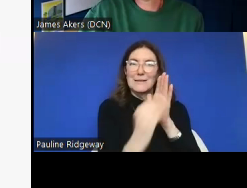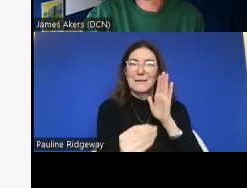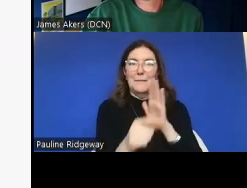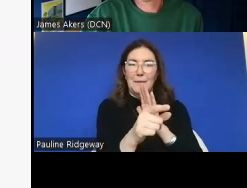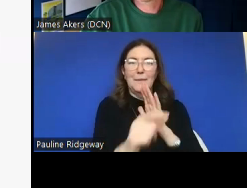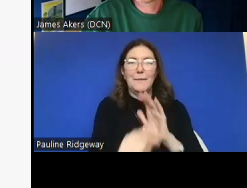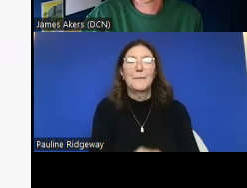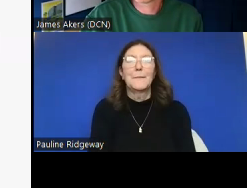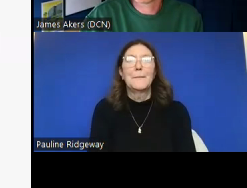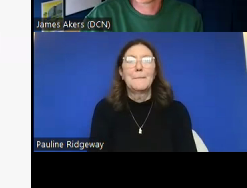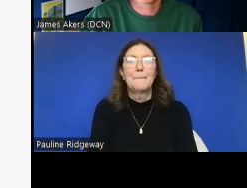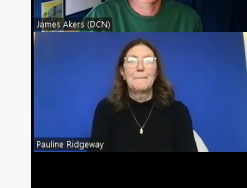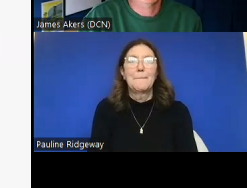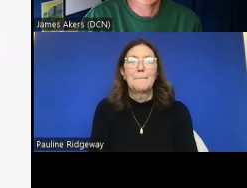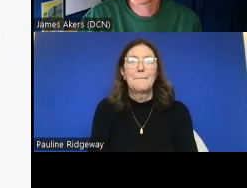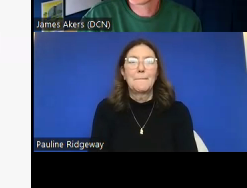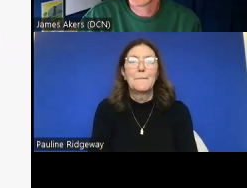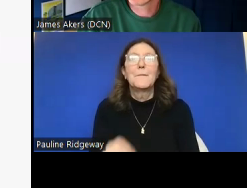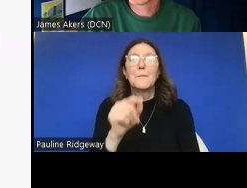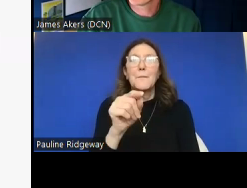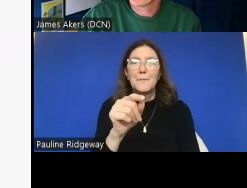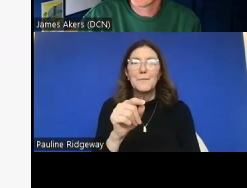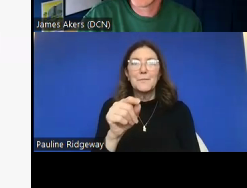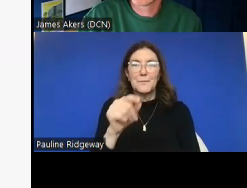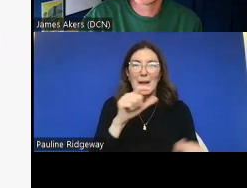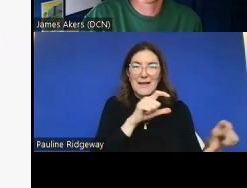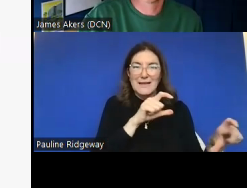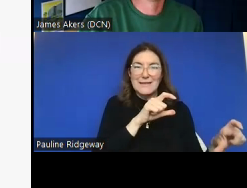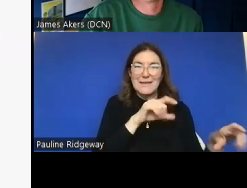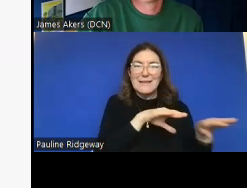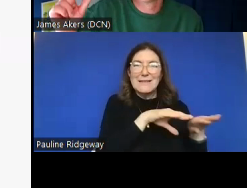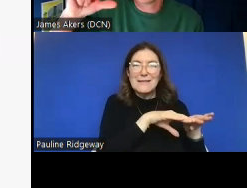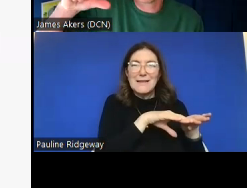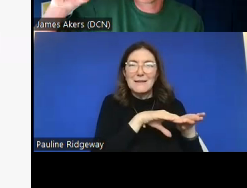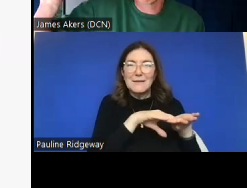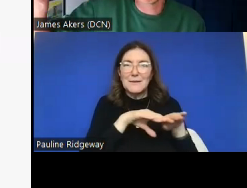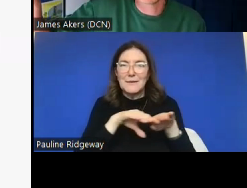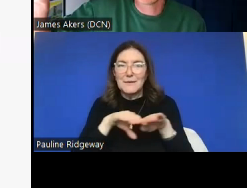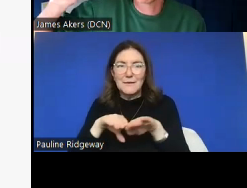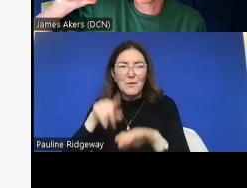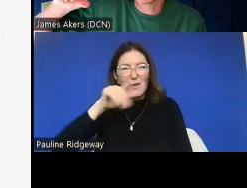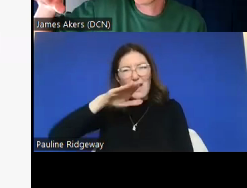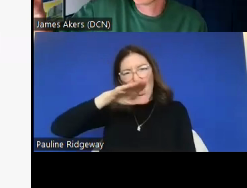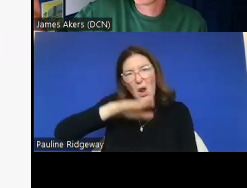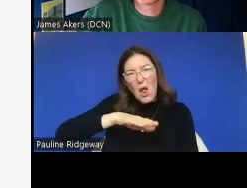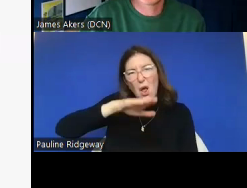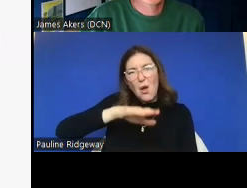the standard traffic that we saw coming into the account, you'll see these low levels. They were fine levels as we've seen.